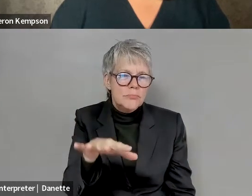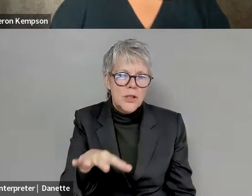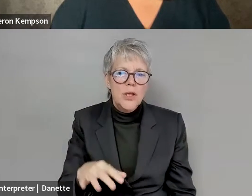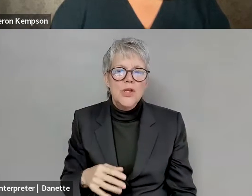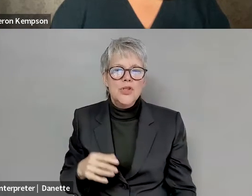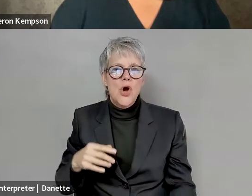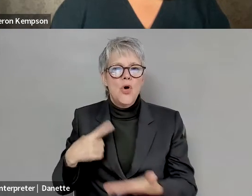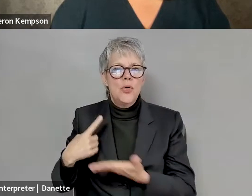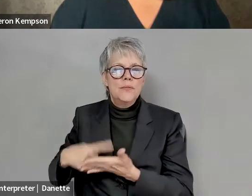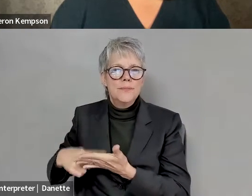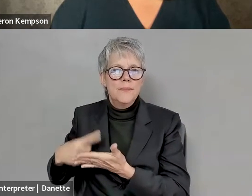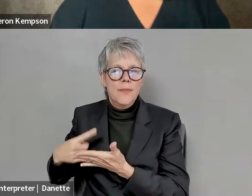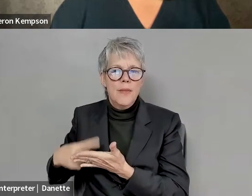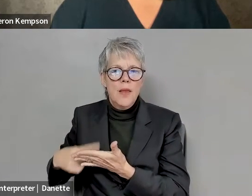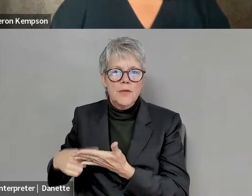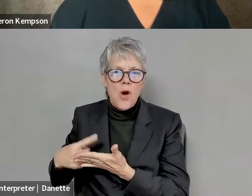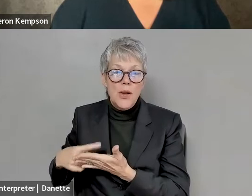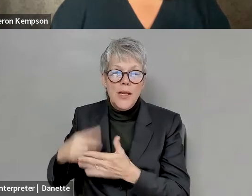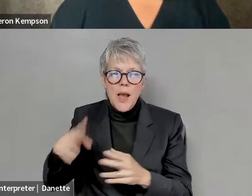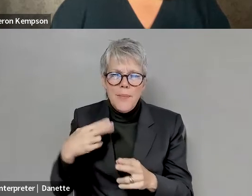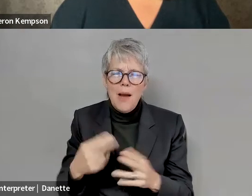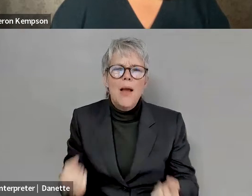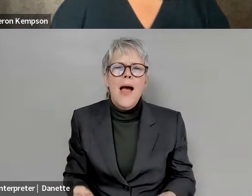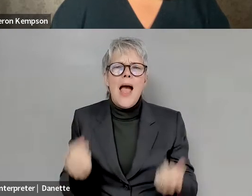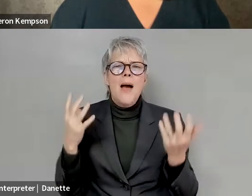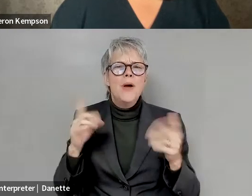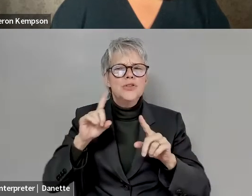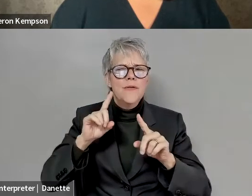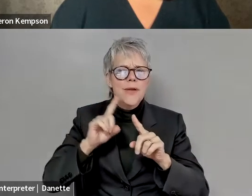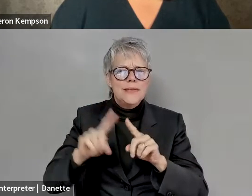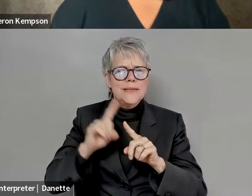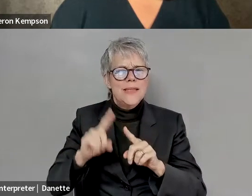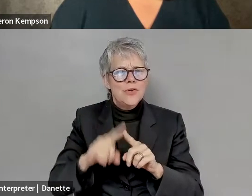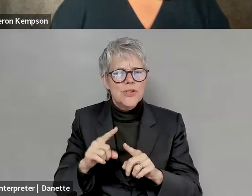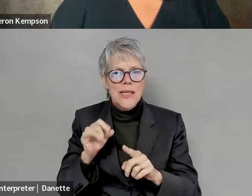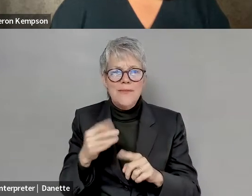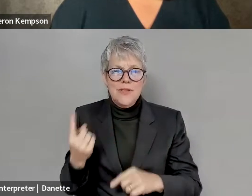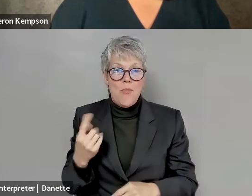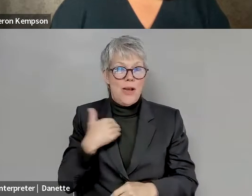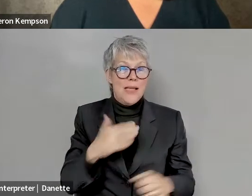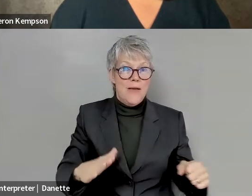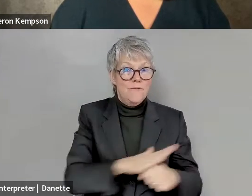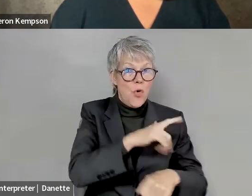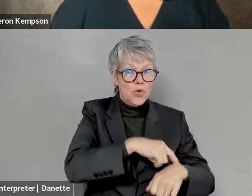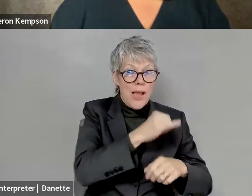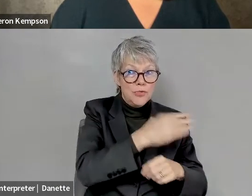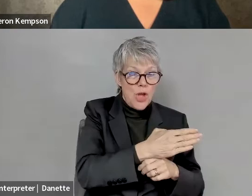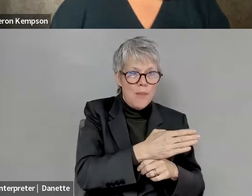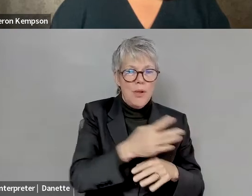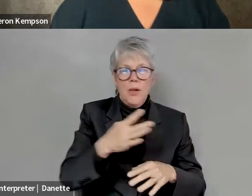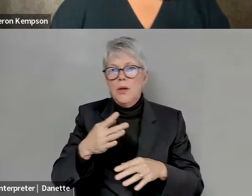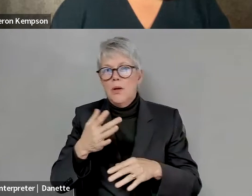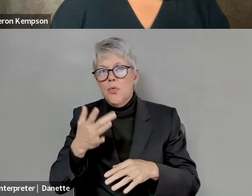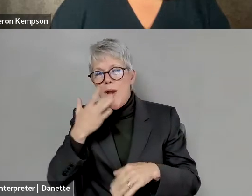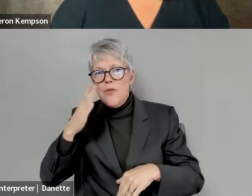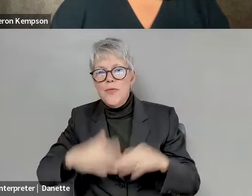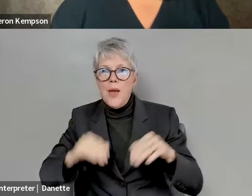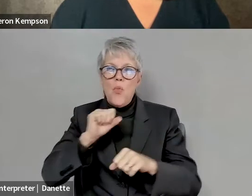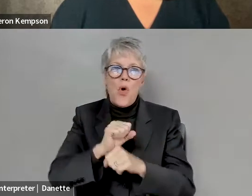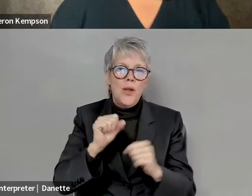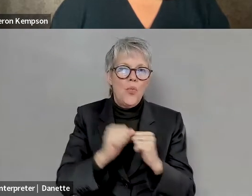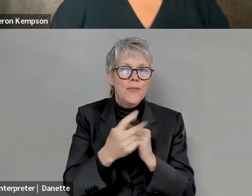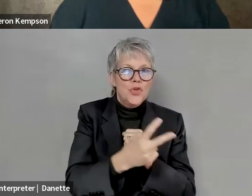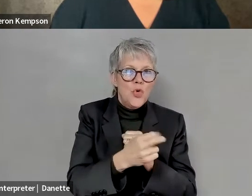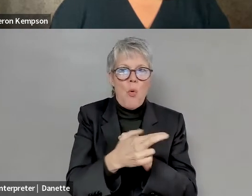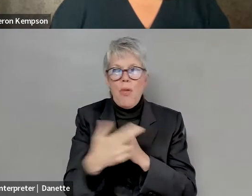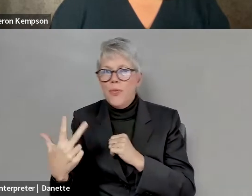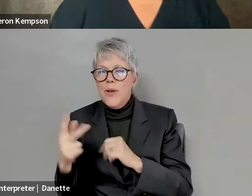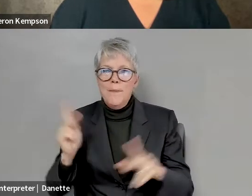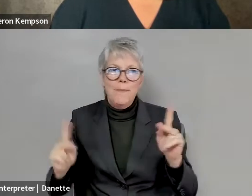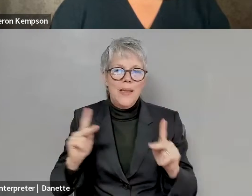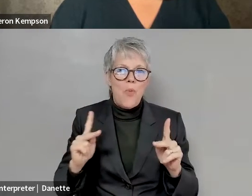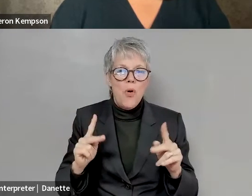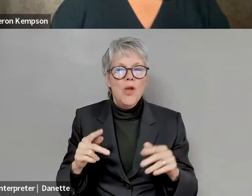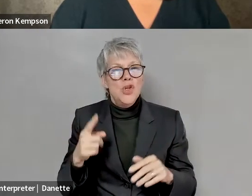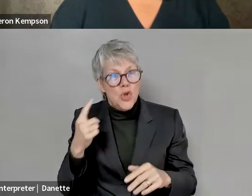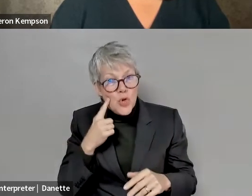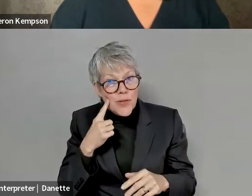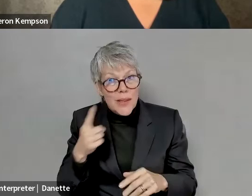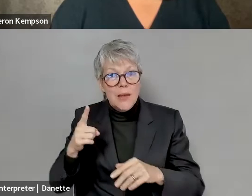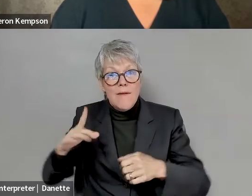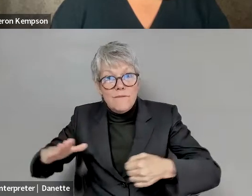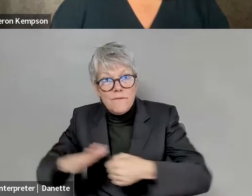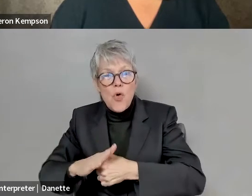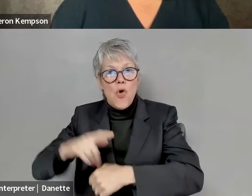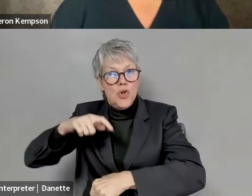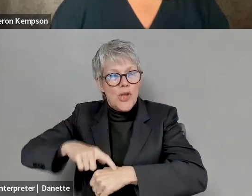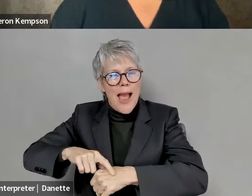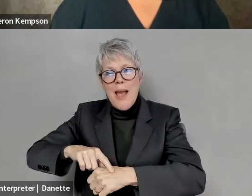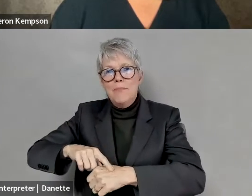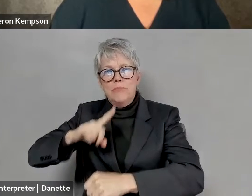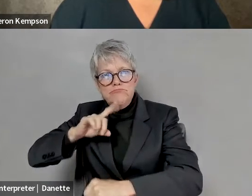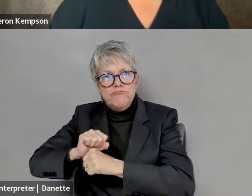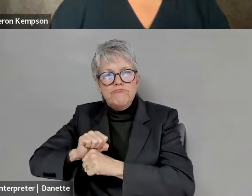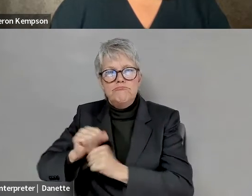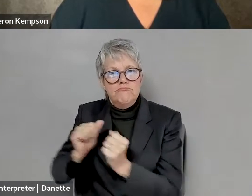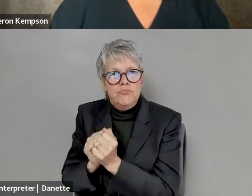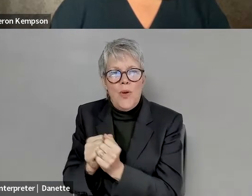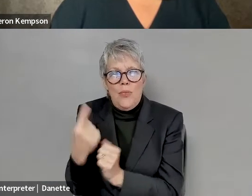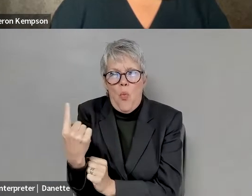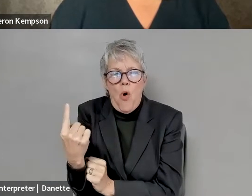Kelly Crosbie: How much. How much of a difference do you think it makes? If someone has a full-time job rather than they're working with two or three different people from time. Does that being able to work full time and and know that you have that full time commit with a person? Does that make a a real difference. Or